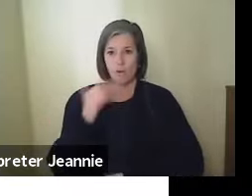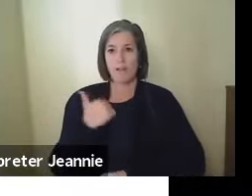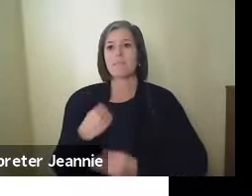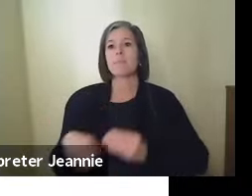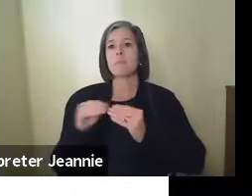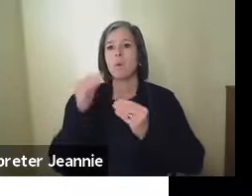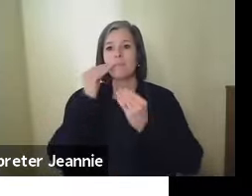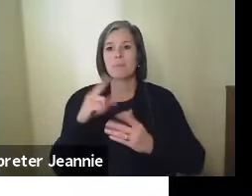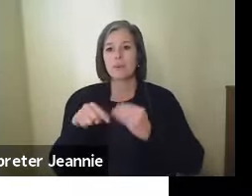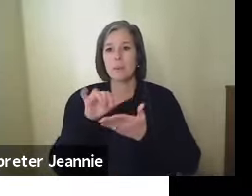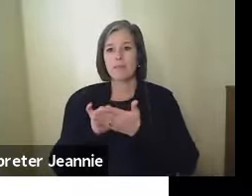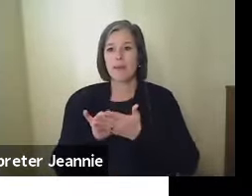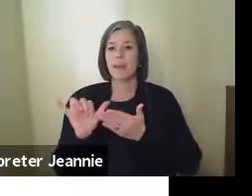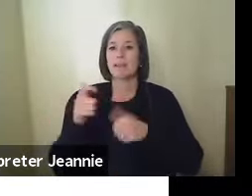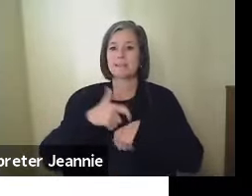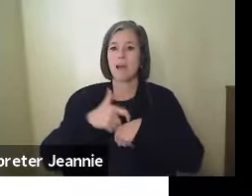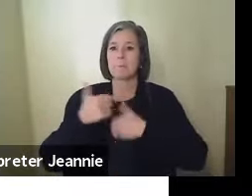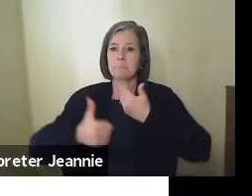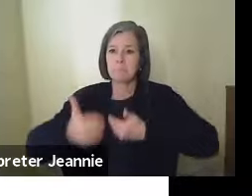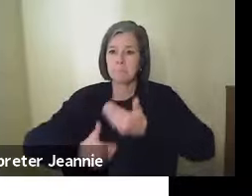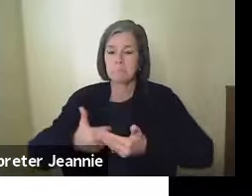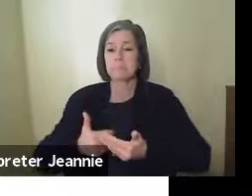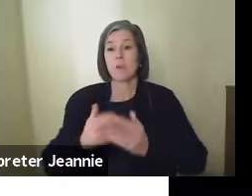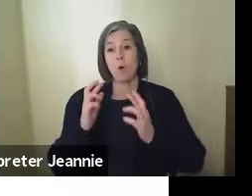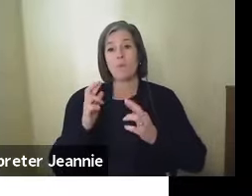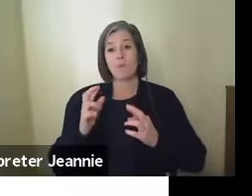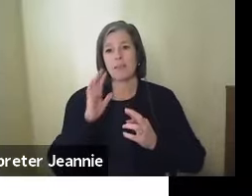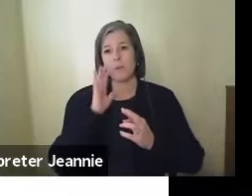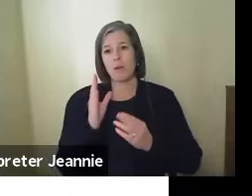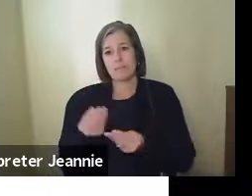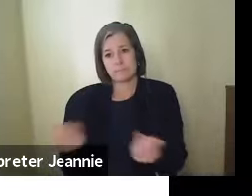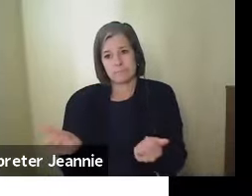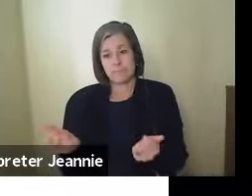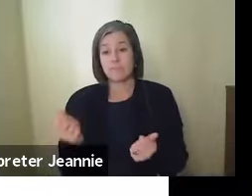that as time goes on and likely that will lift. Likewise, if you have been exposed,